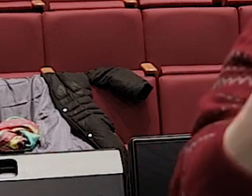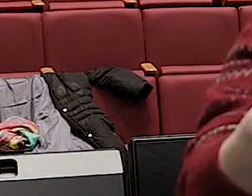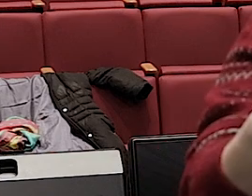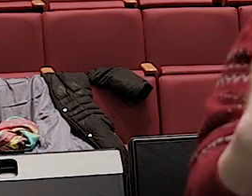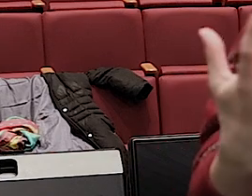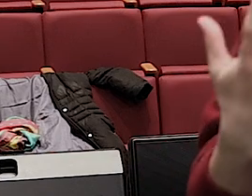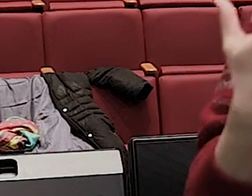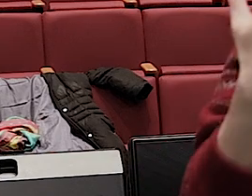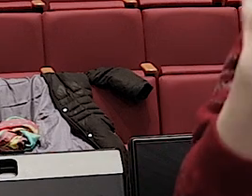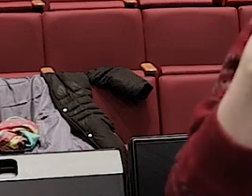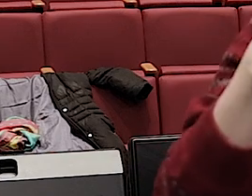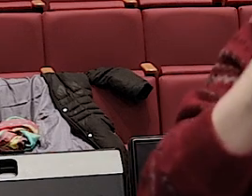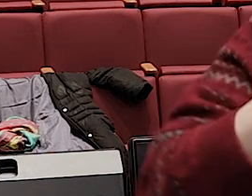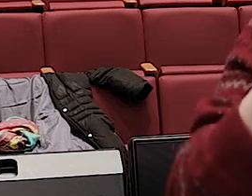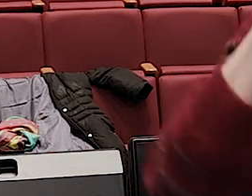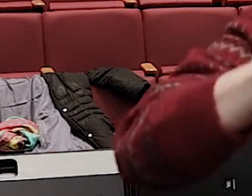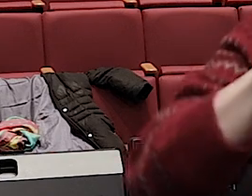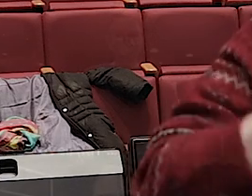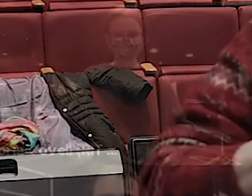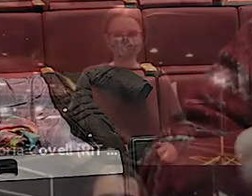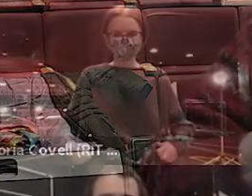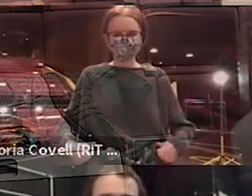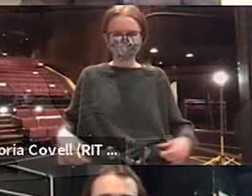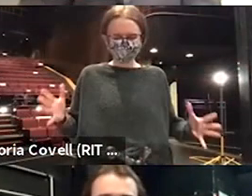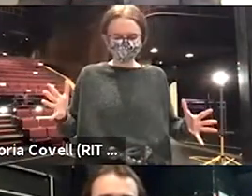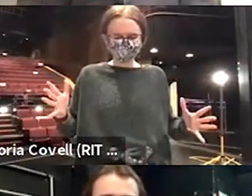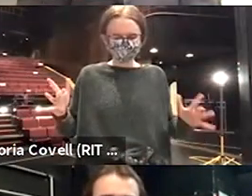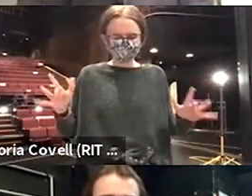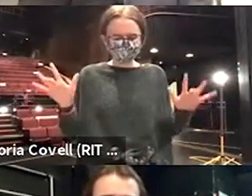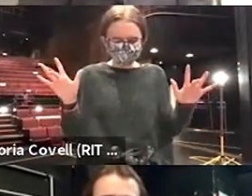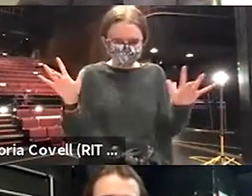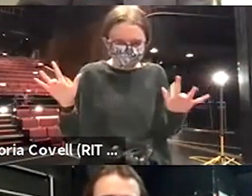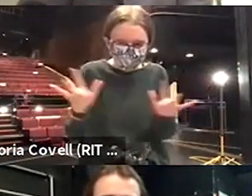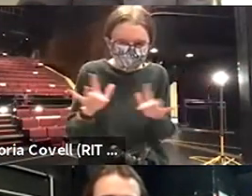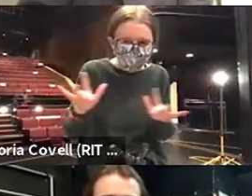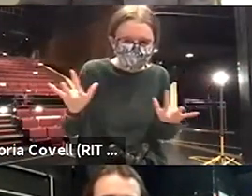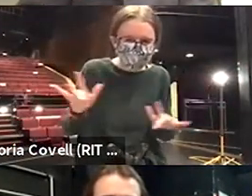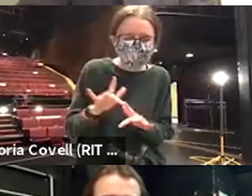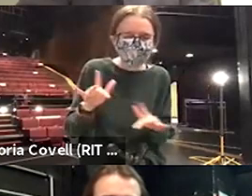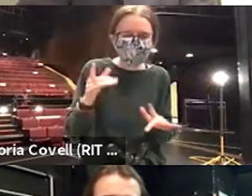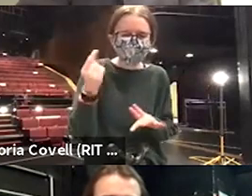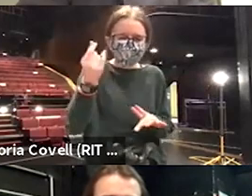each other and they form a bond, a relationship. For this show we're losing kind of that moment